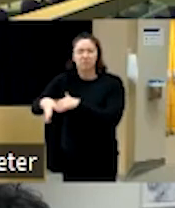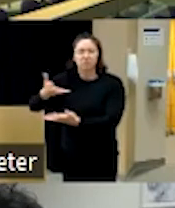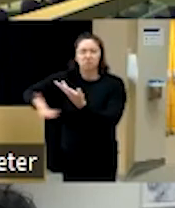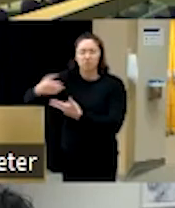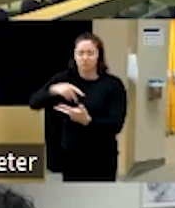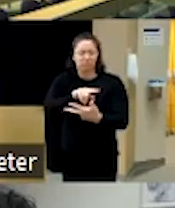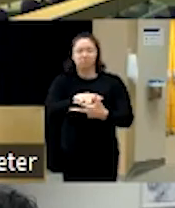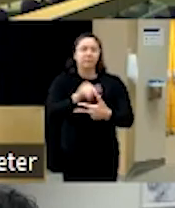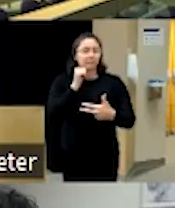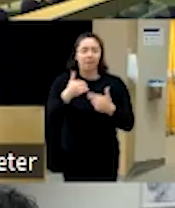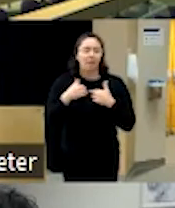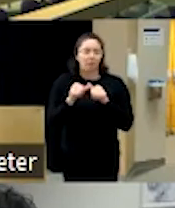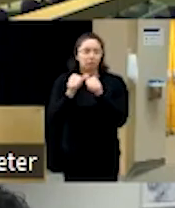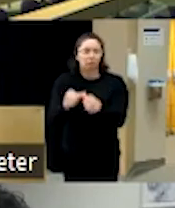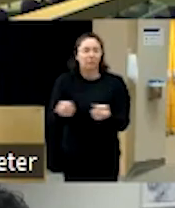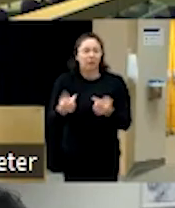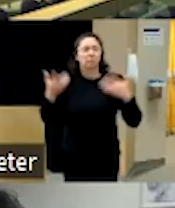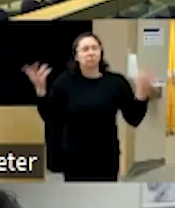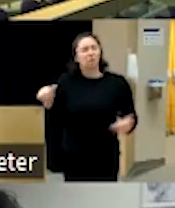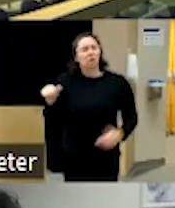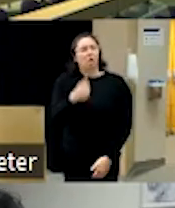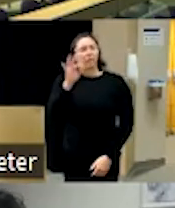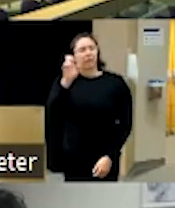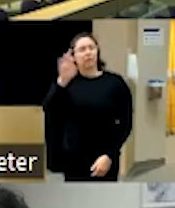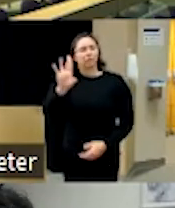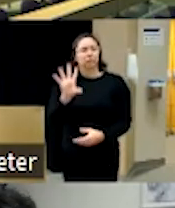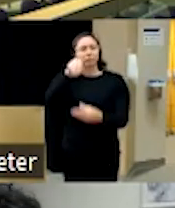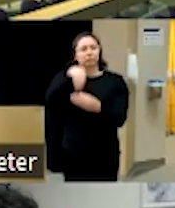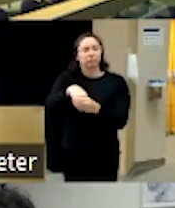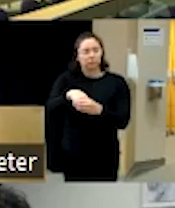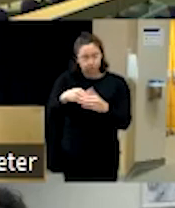so you need a lot of factors that need to come together in order to have chronic pain